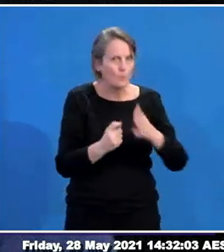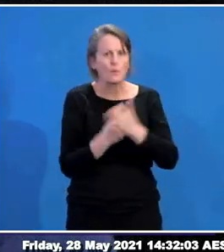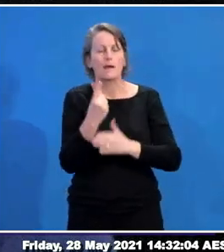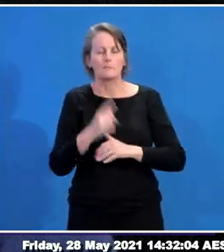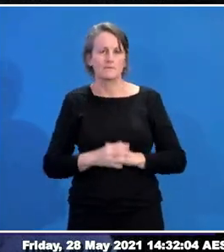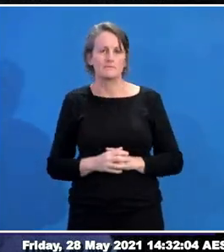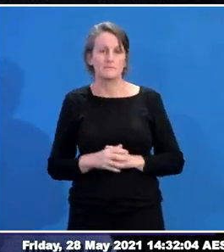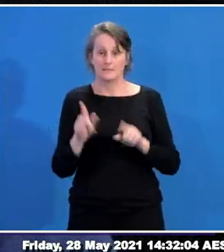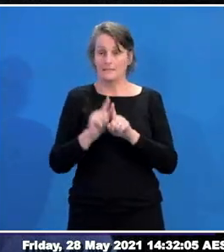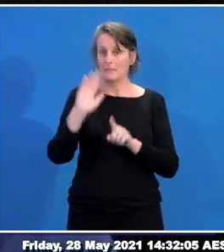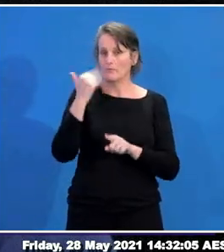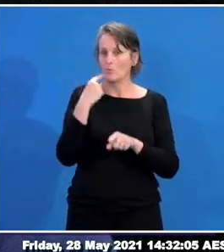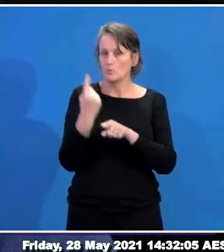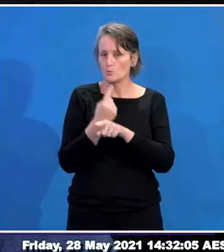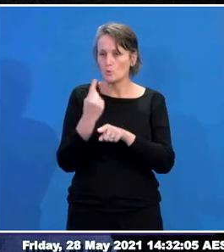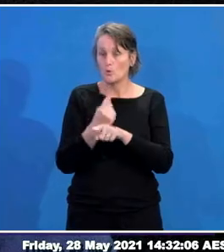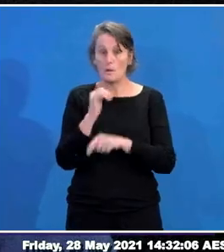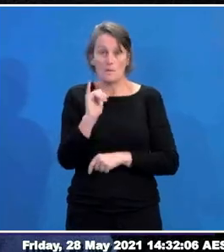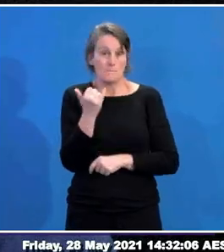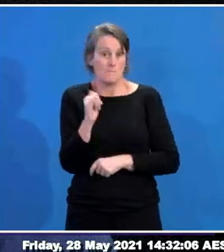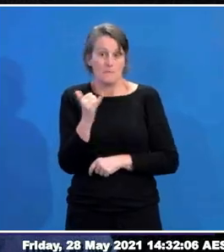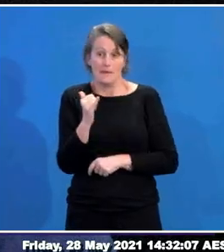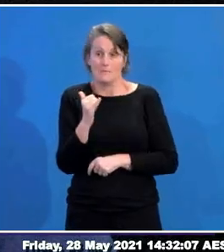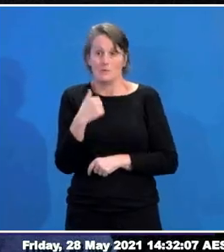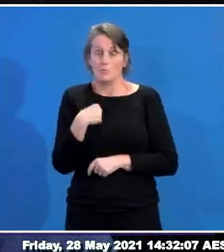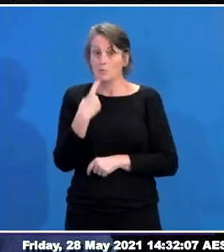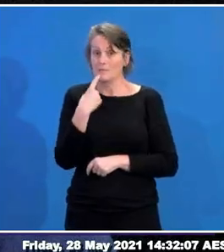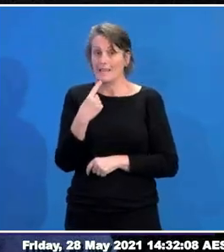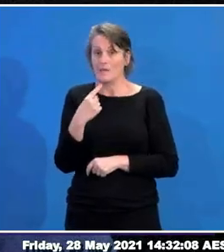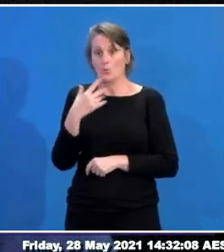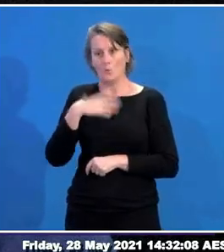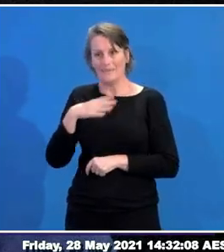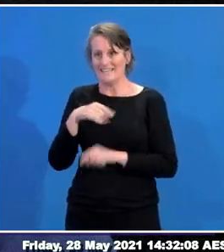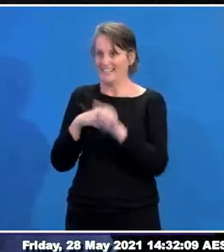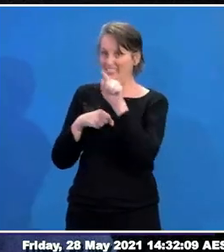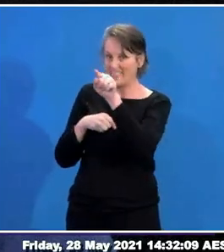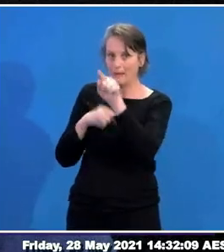And, as I've said, we may specify a particular type of expertise and